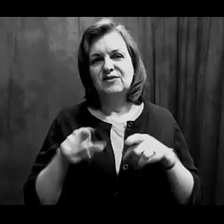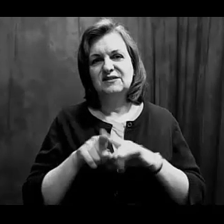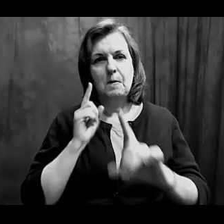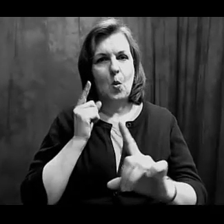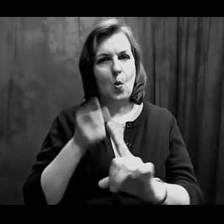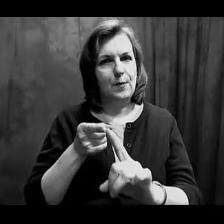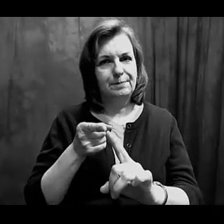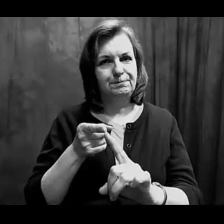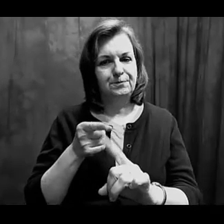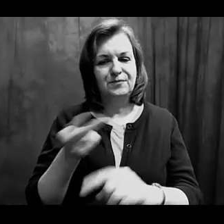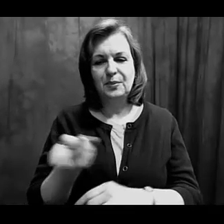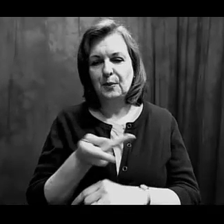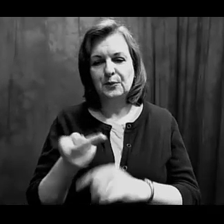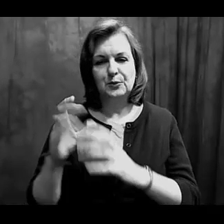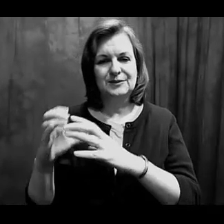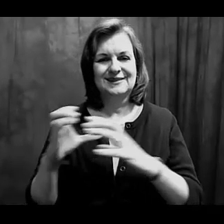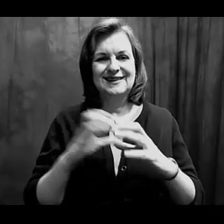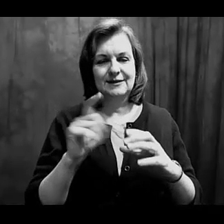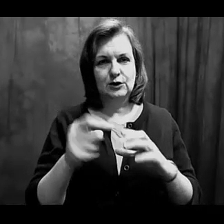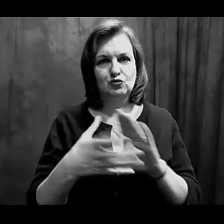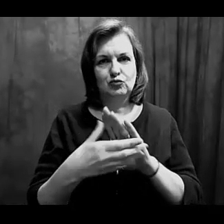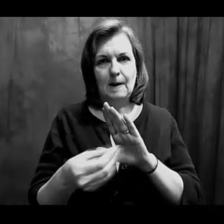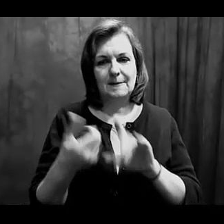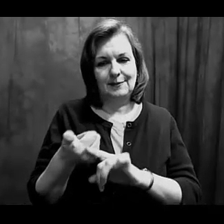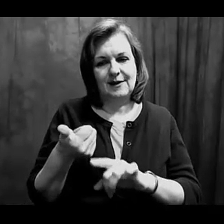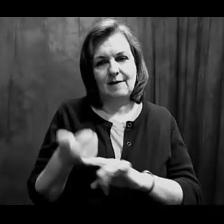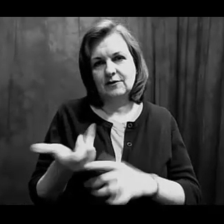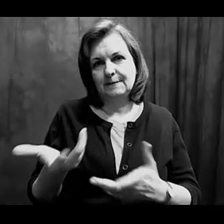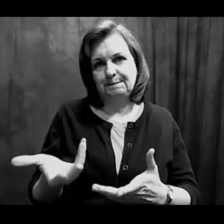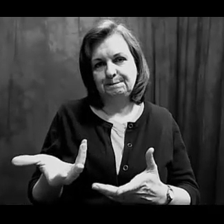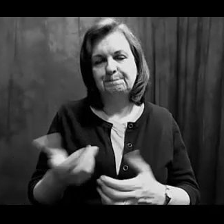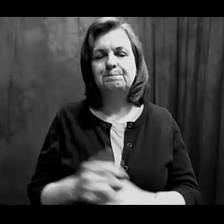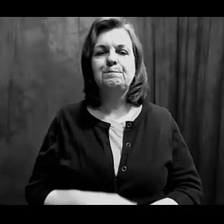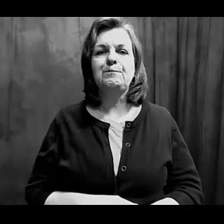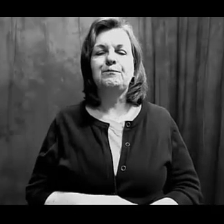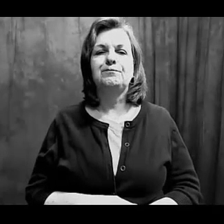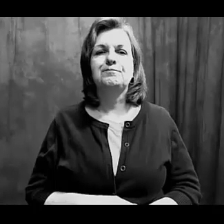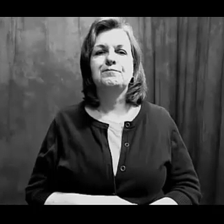ultimate goal is the same the cells are reproducing themselves now